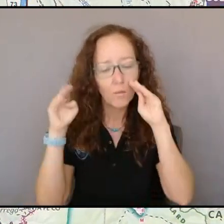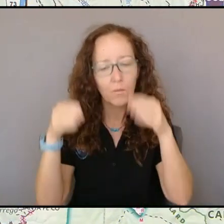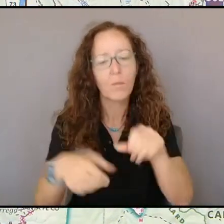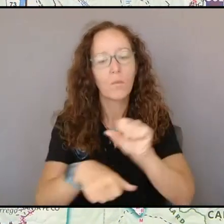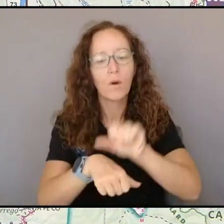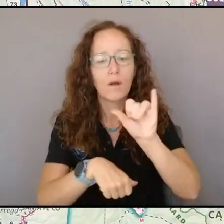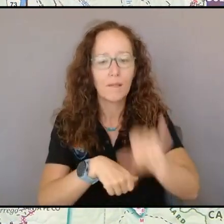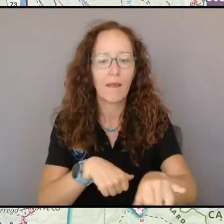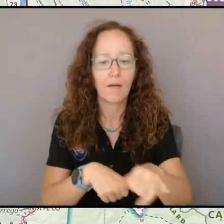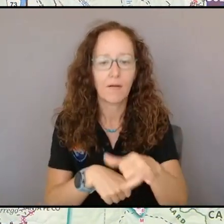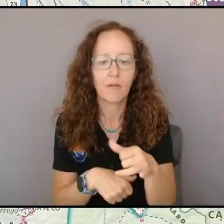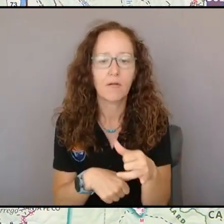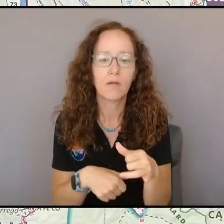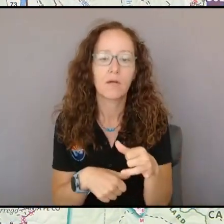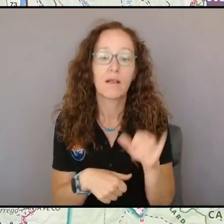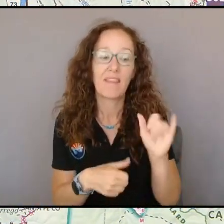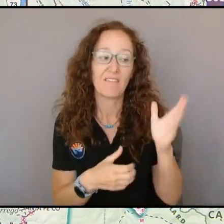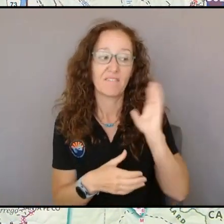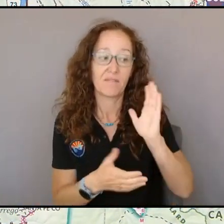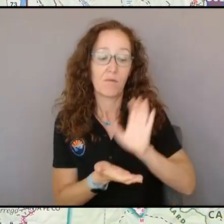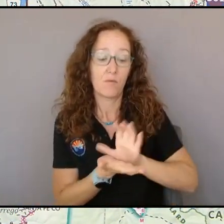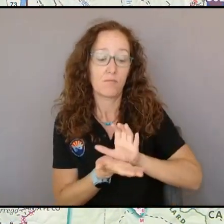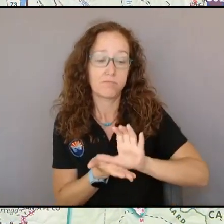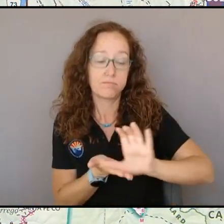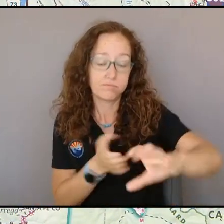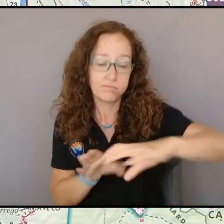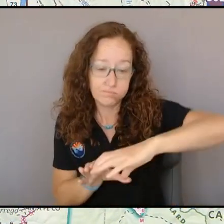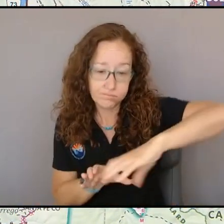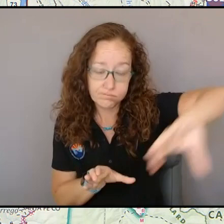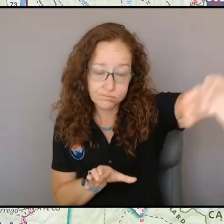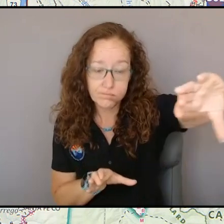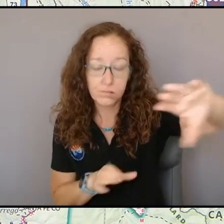bulldozer line that was constructed when the fire was